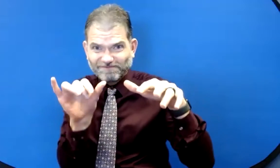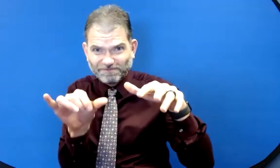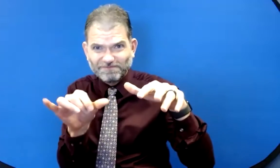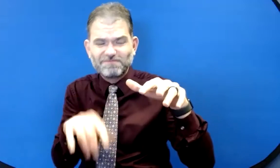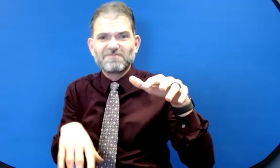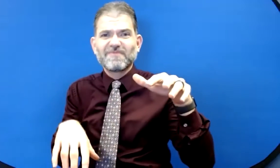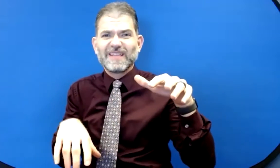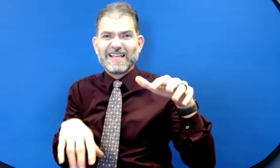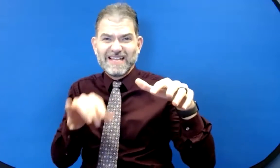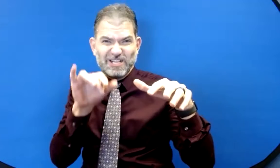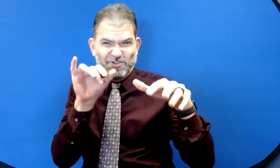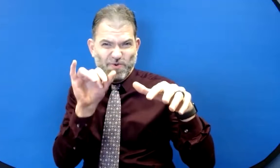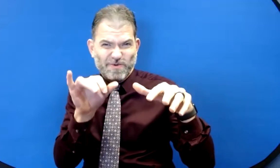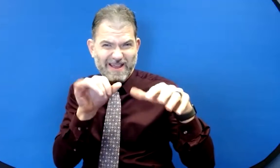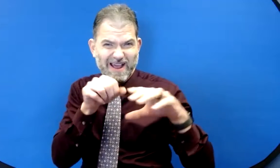ASL Interpreter: and that's what I was referring to earlier.